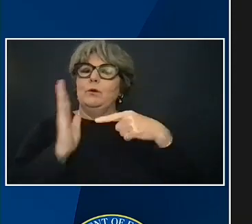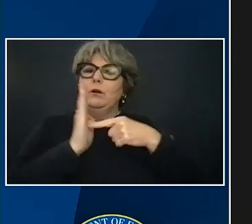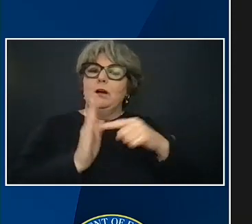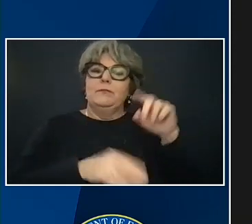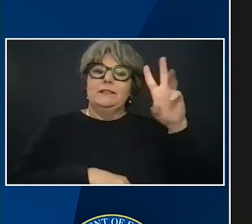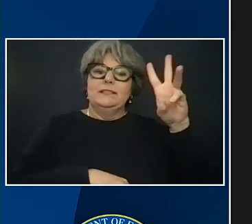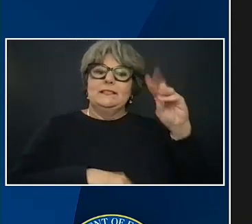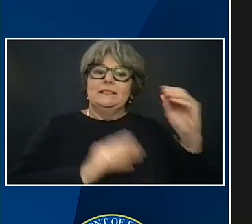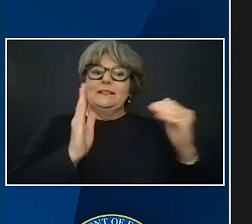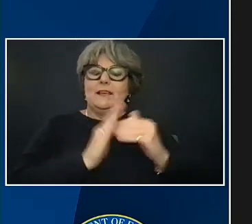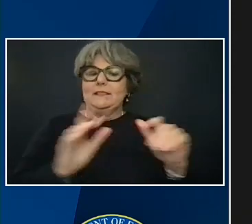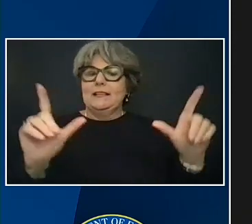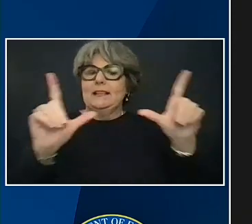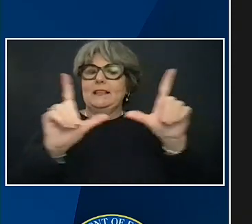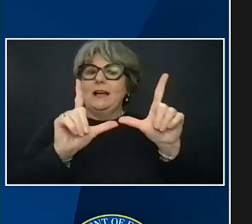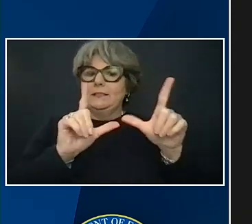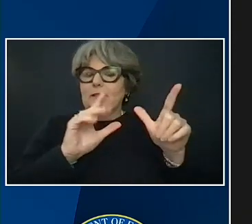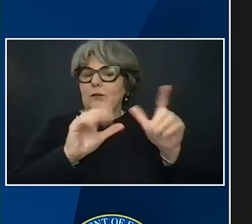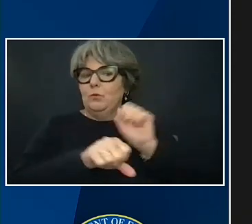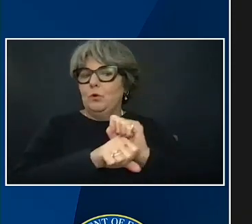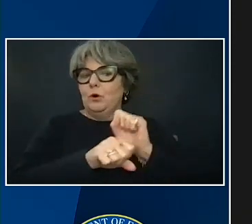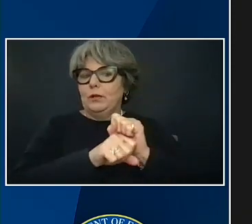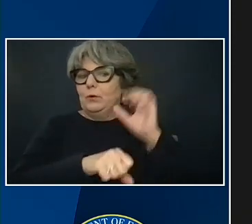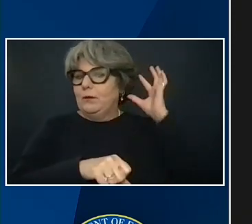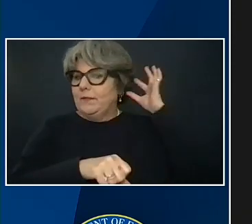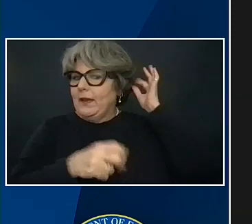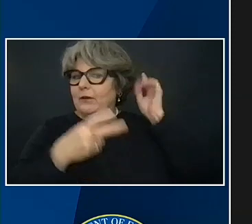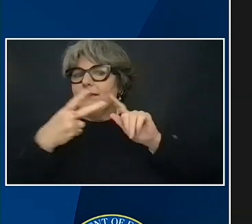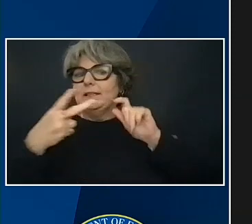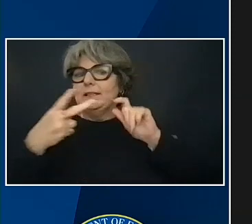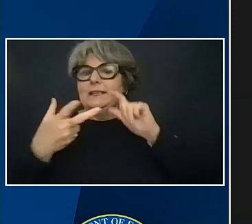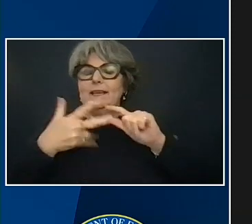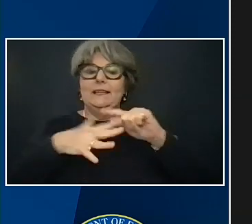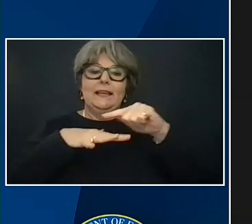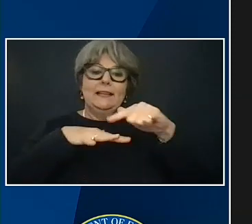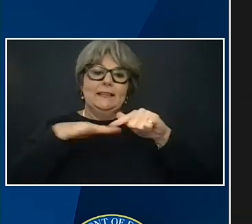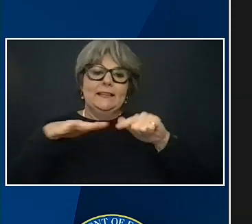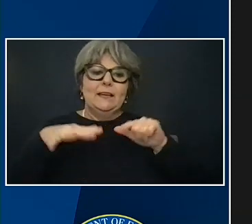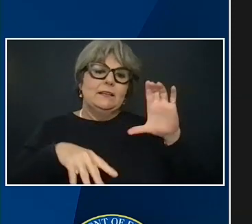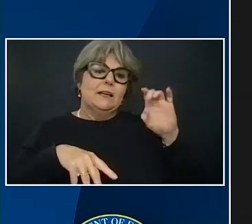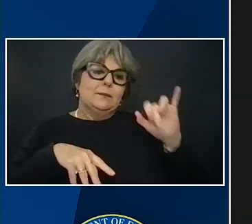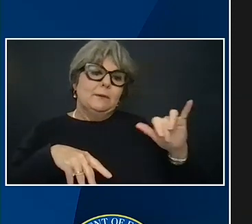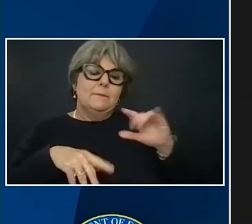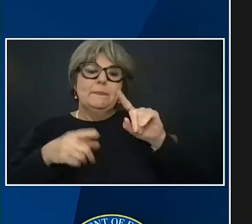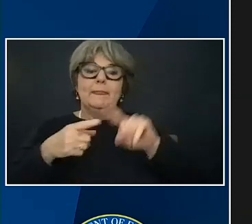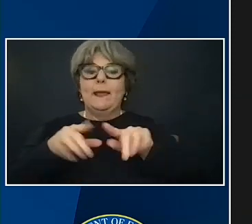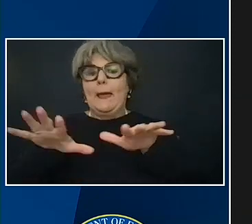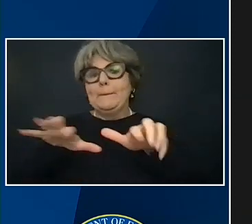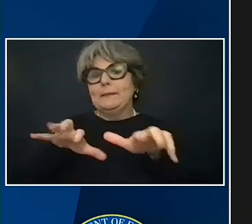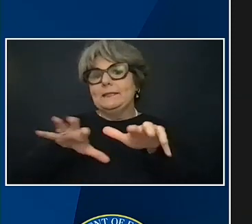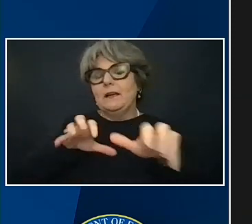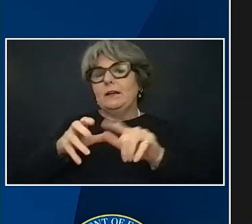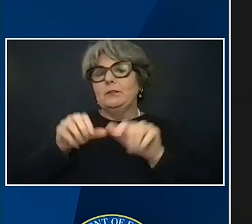operators working with hair, skin, and nails in cosmetology, as well as massage, permanent makeup and tattoo.